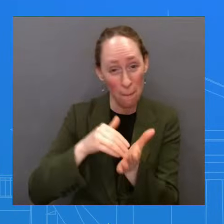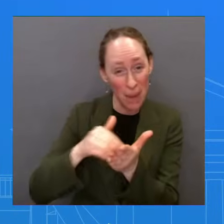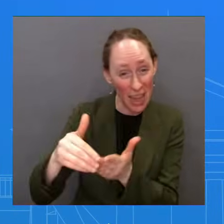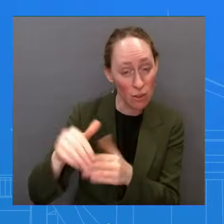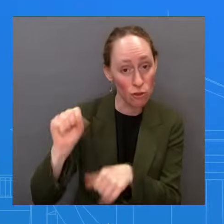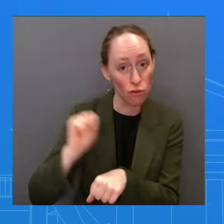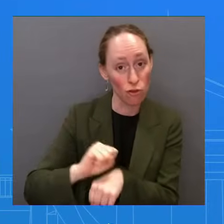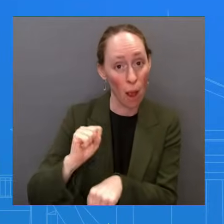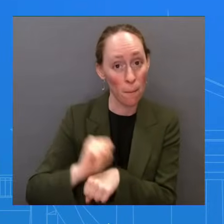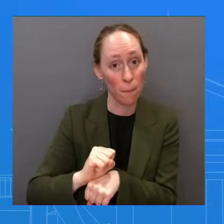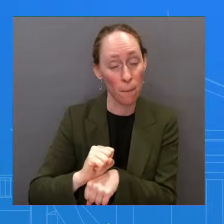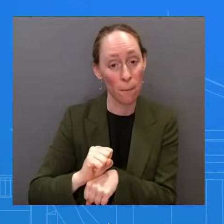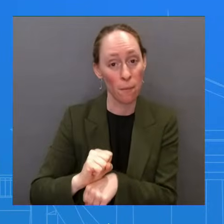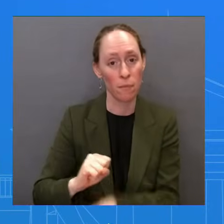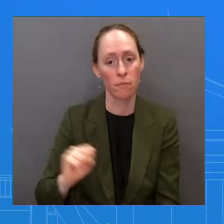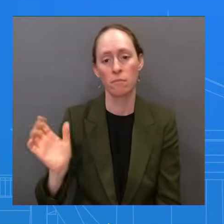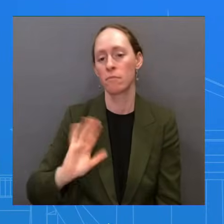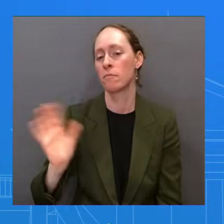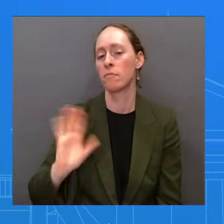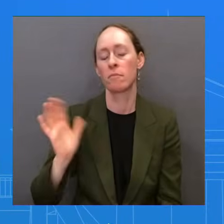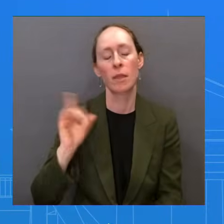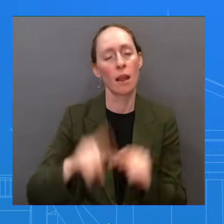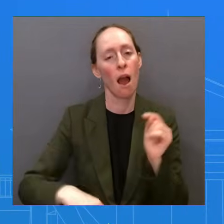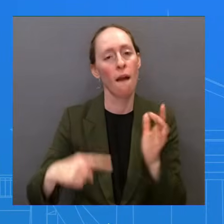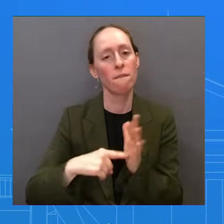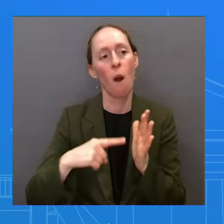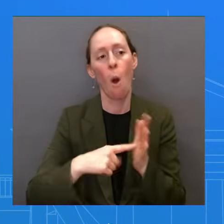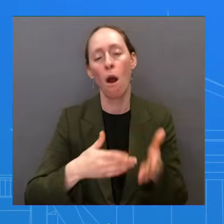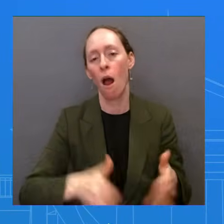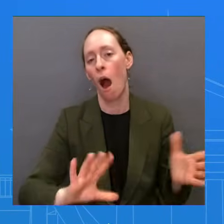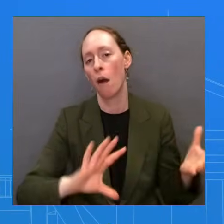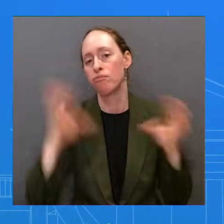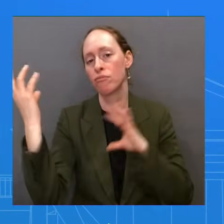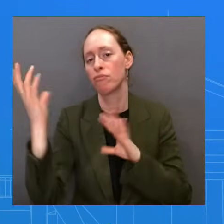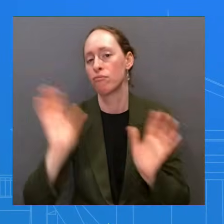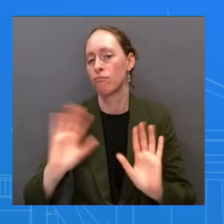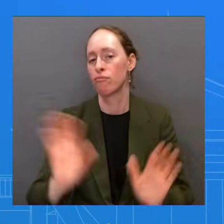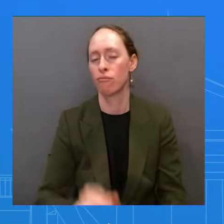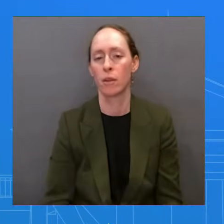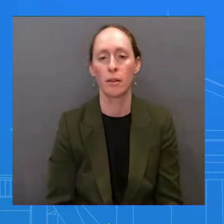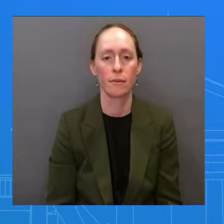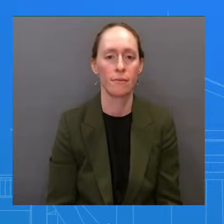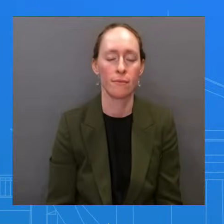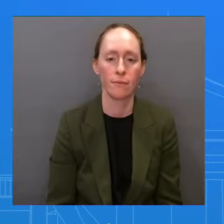The President is going to make -- continue to fight and speak out about that. And we're going to be very clear: